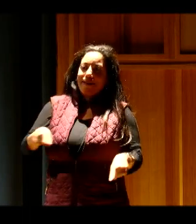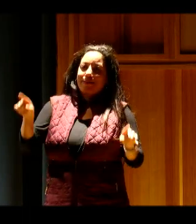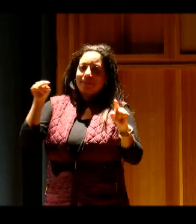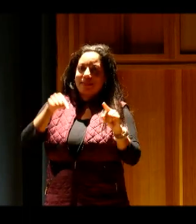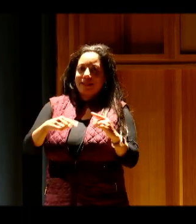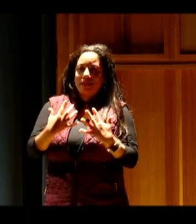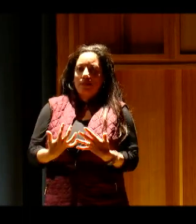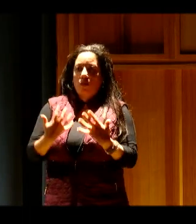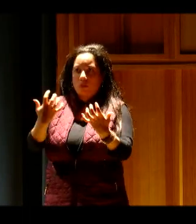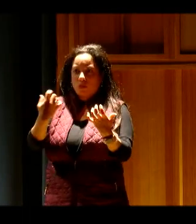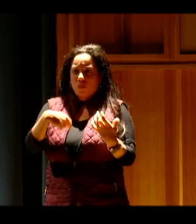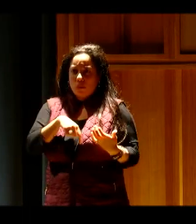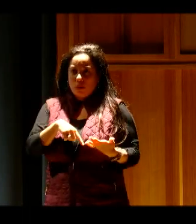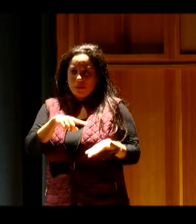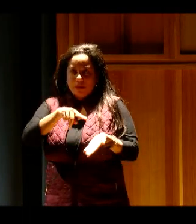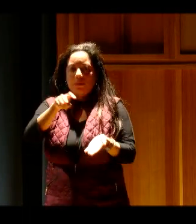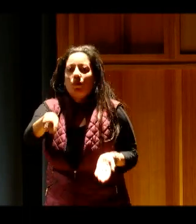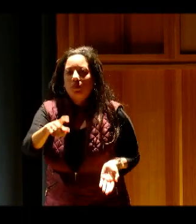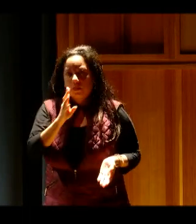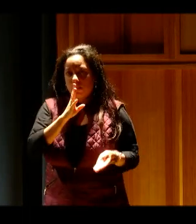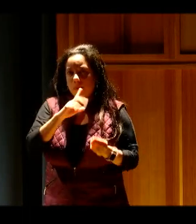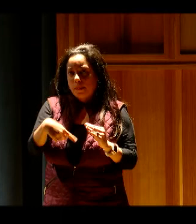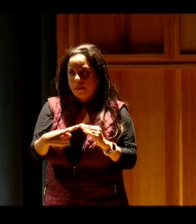What were we meant to be talking about according to that announcement?